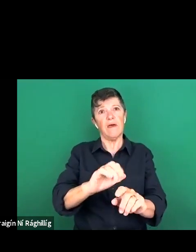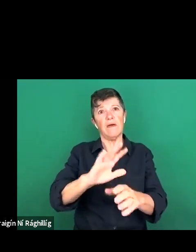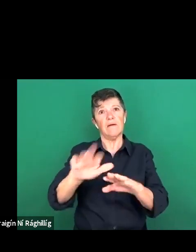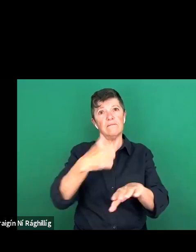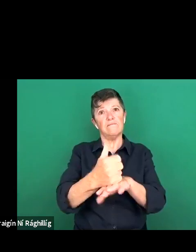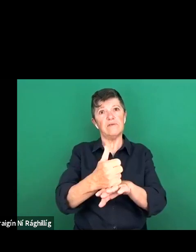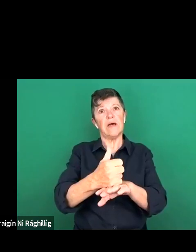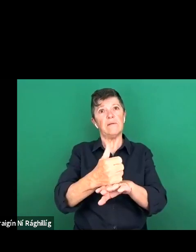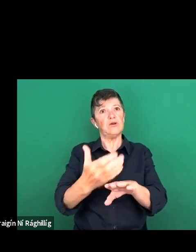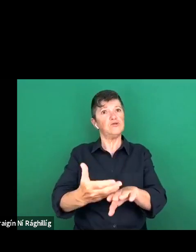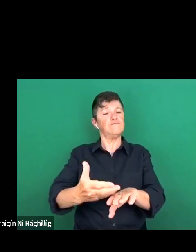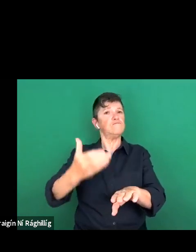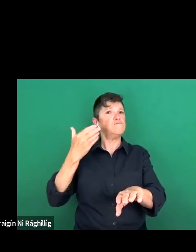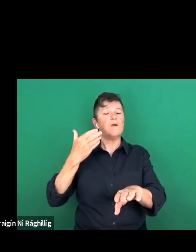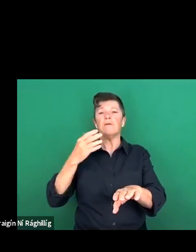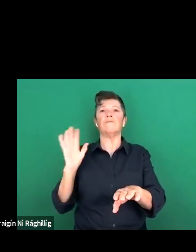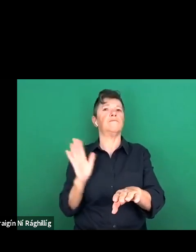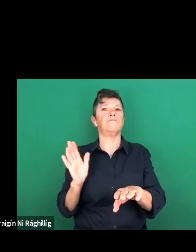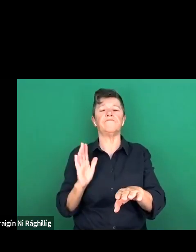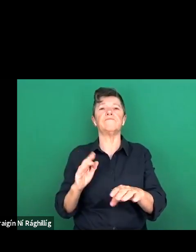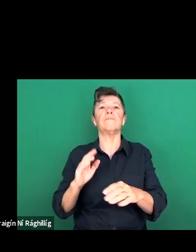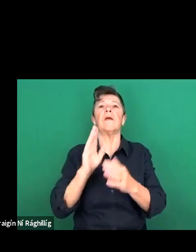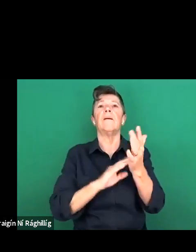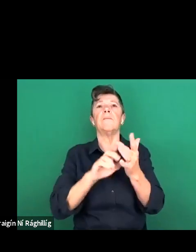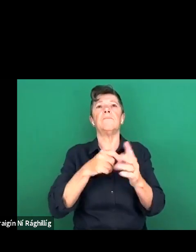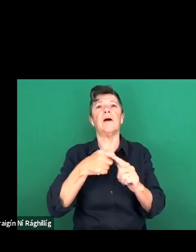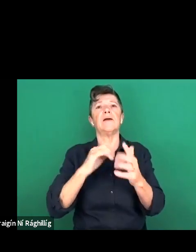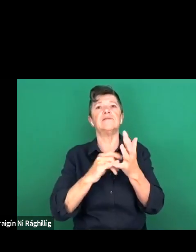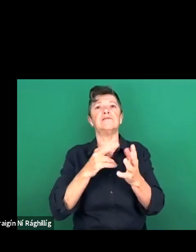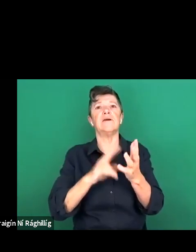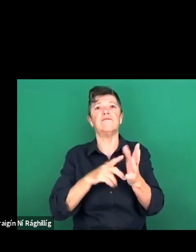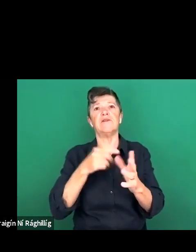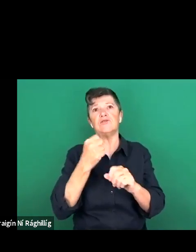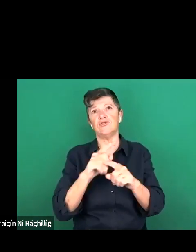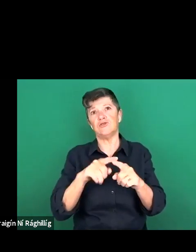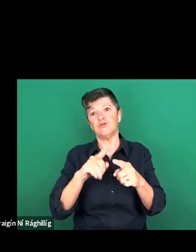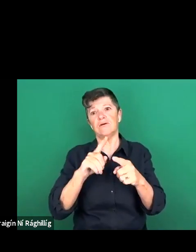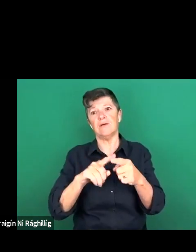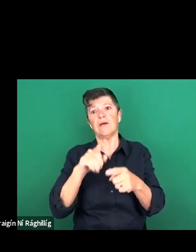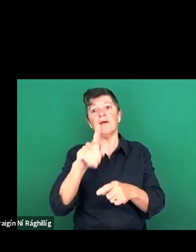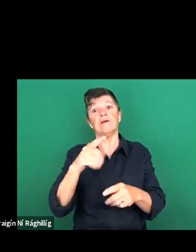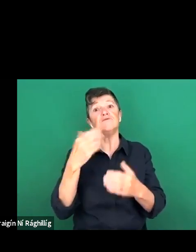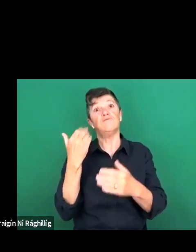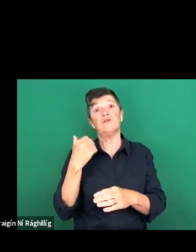emic work on the topic. Branko Milanovic regards inequality as the sum of